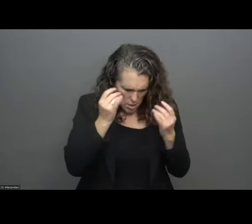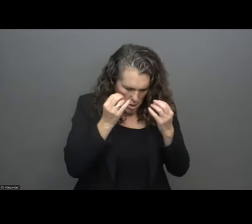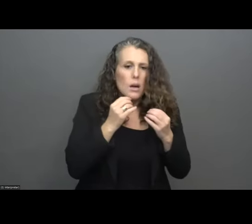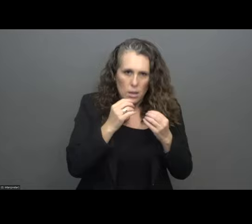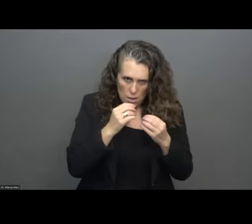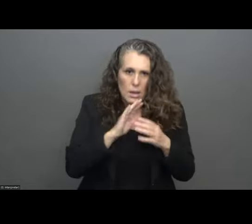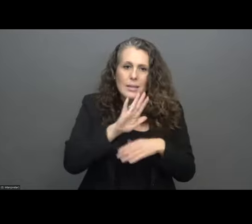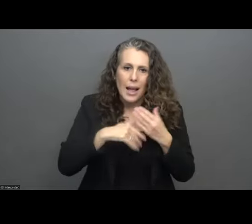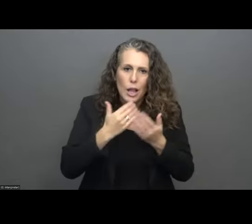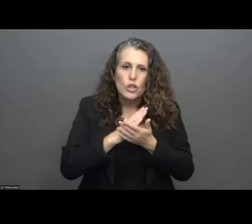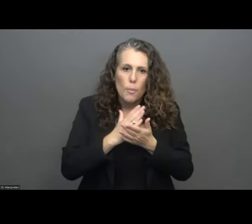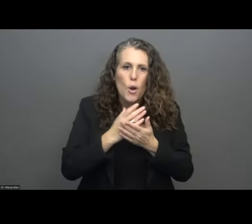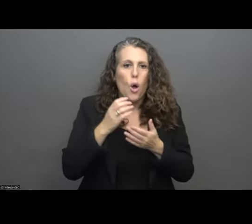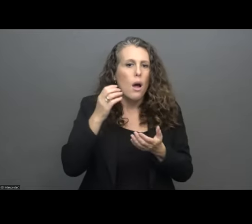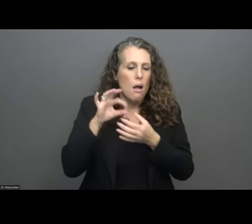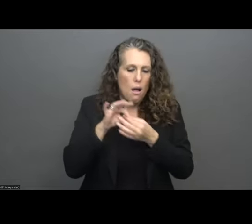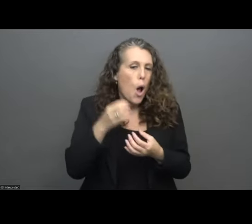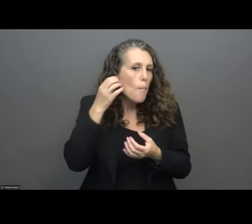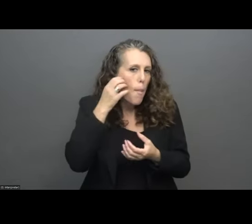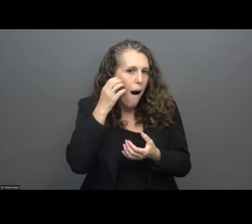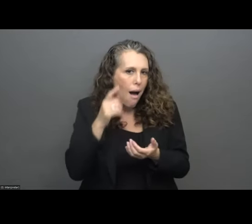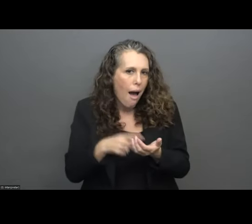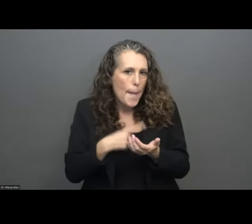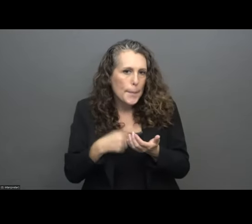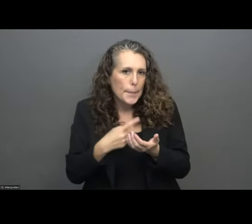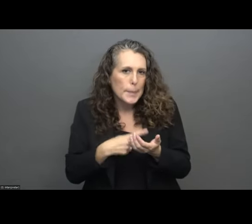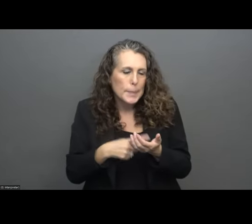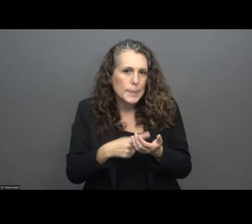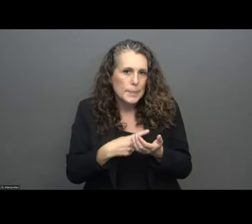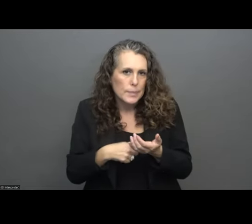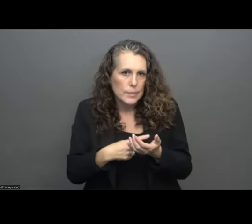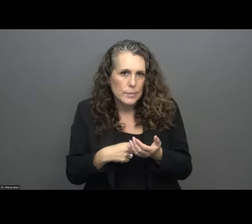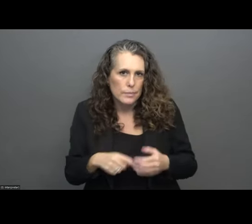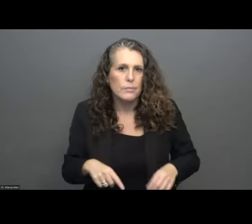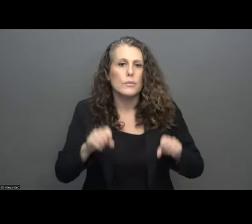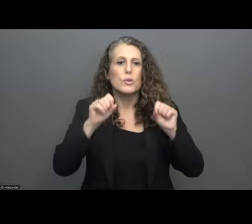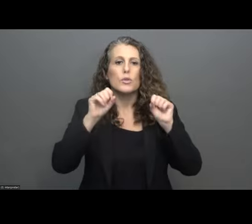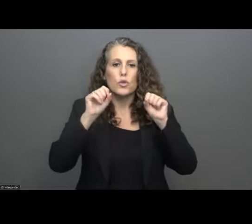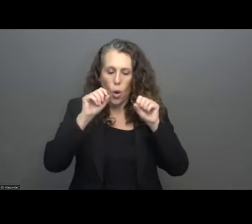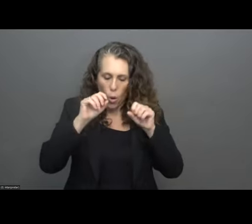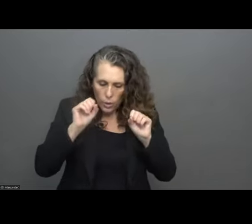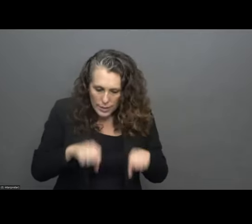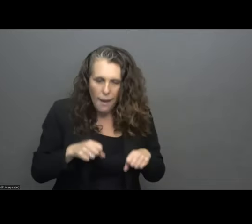interpreters mobile application to enable the deaf process interpretation on the virtual space. 10:25:40 What has this, what this has happened